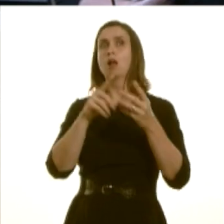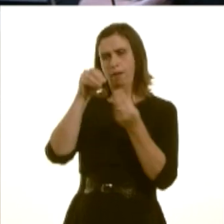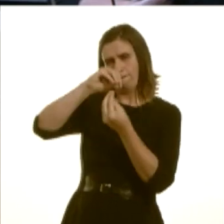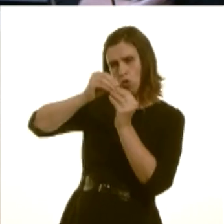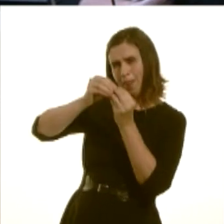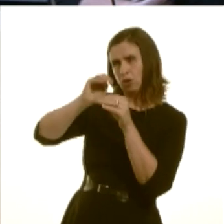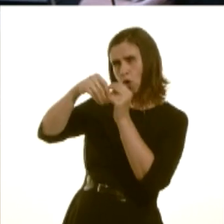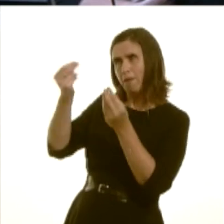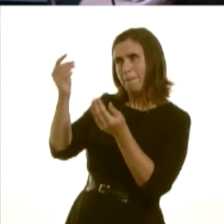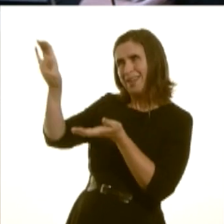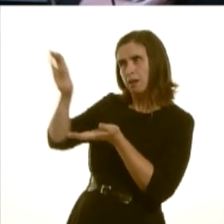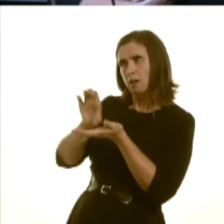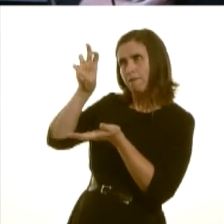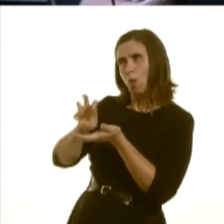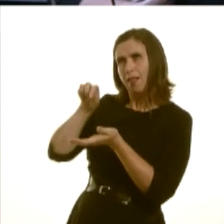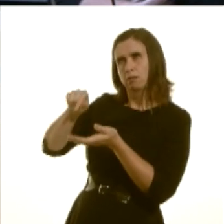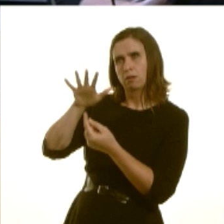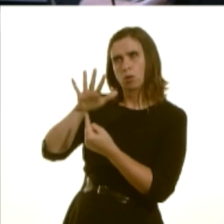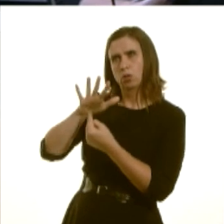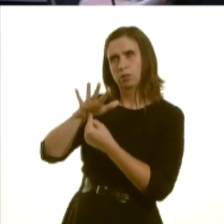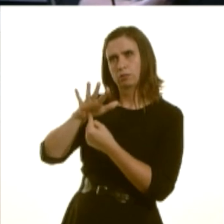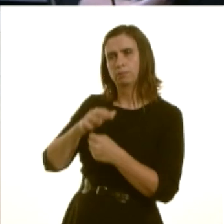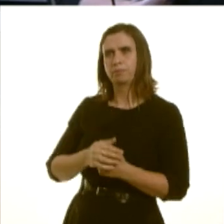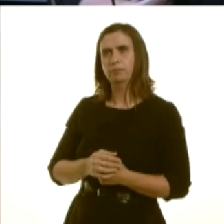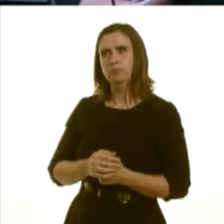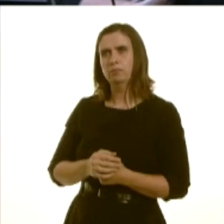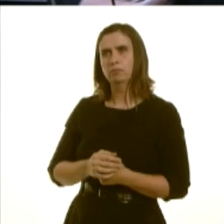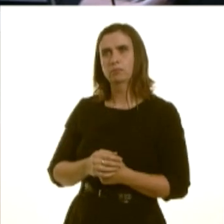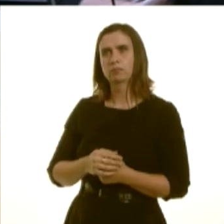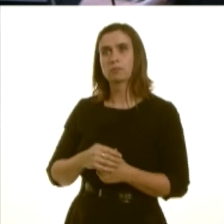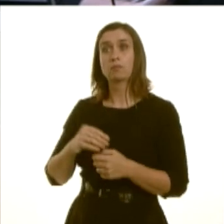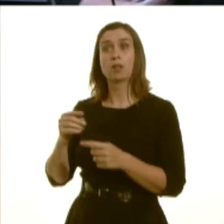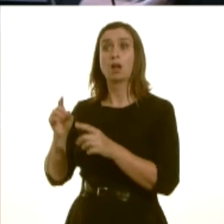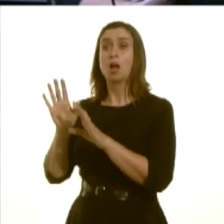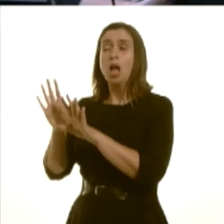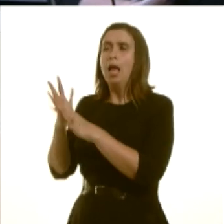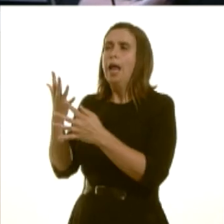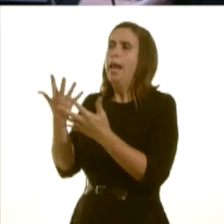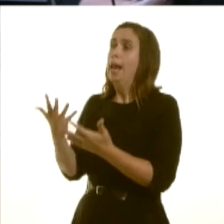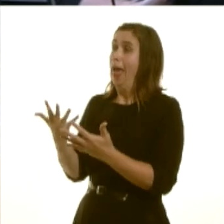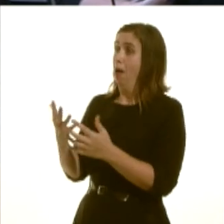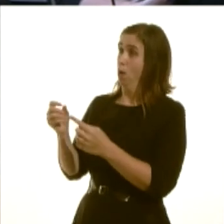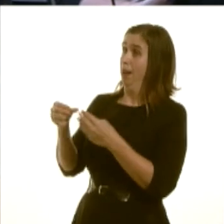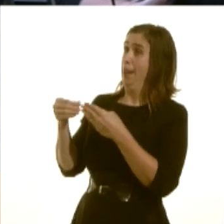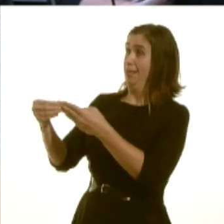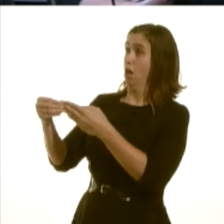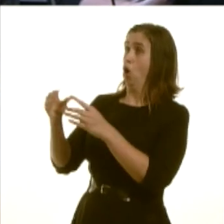is a view shared by the Liberal Democrats—I know that. I do not invite the leader of the Welsh Conservatives to say this now, but I do invite him in due course to outline his